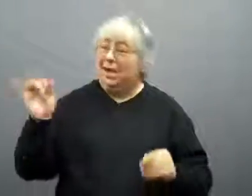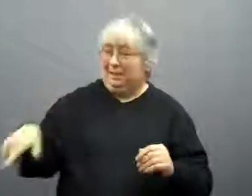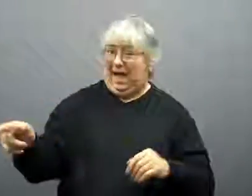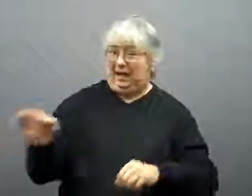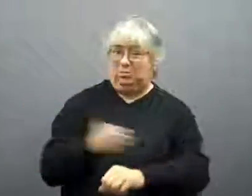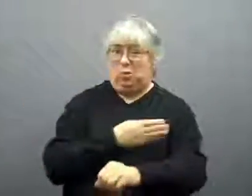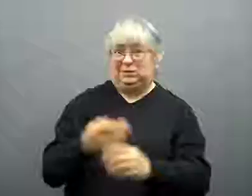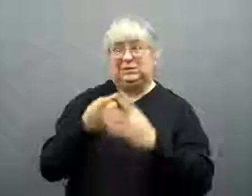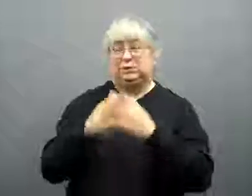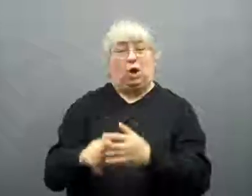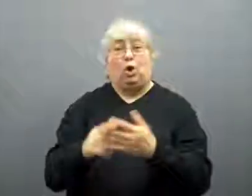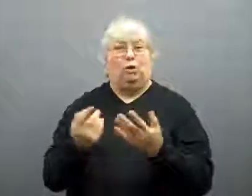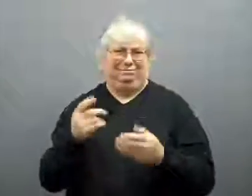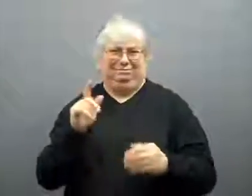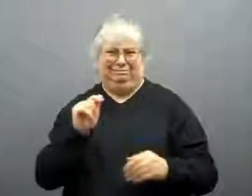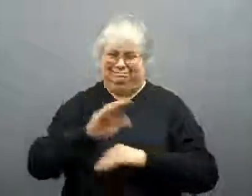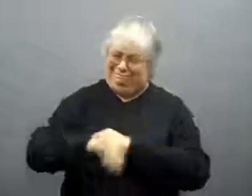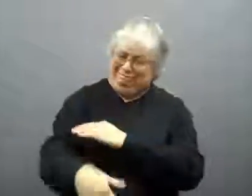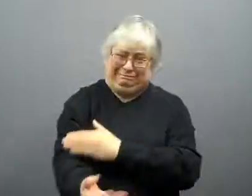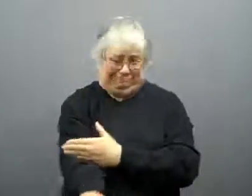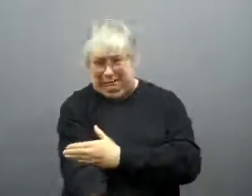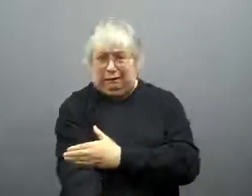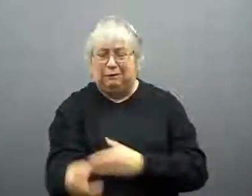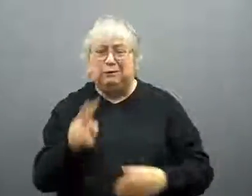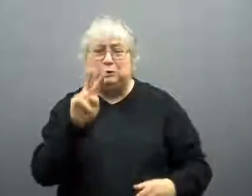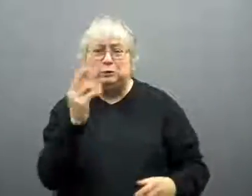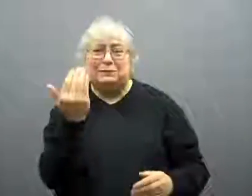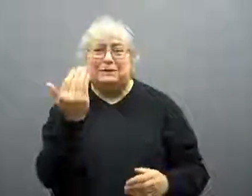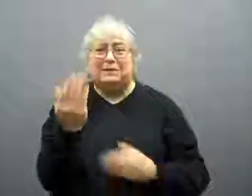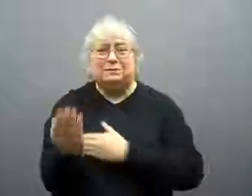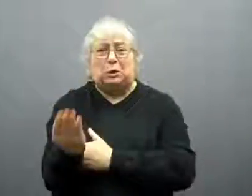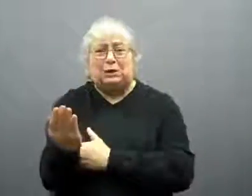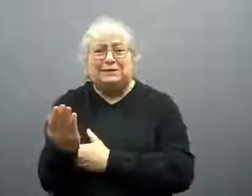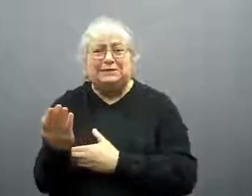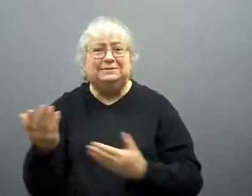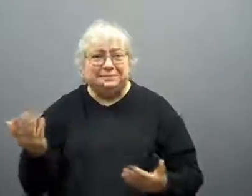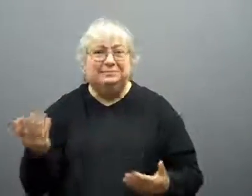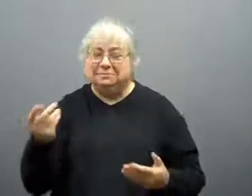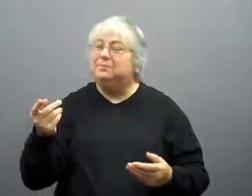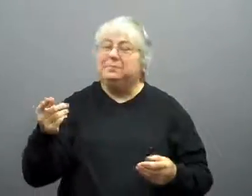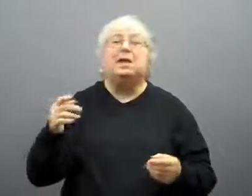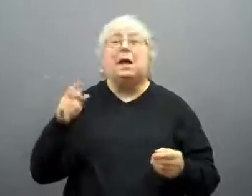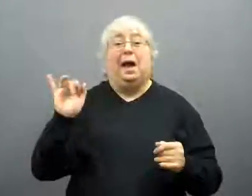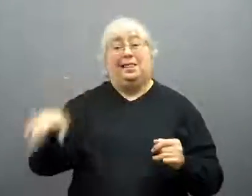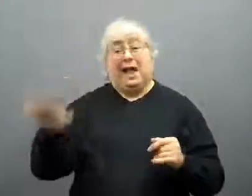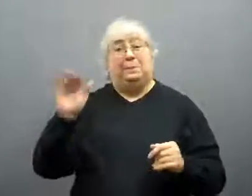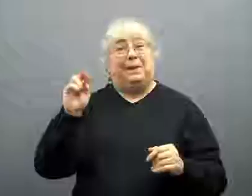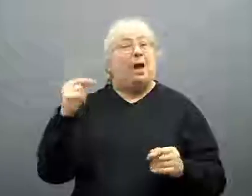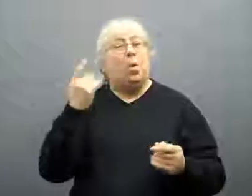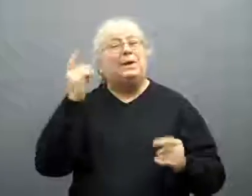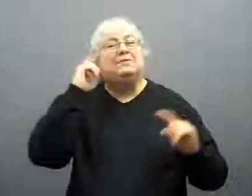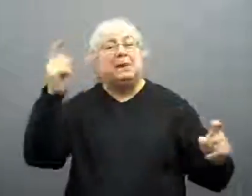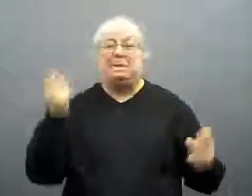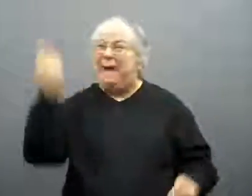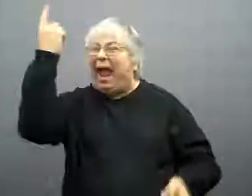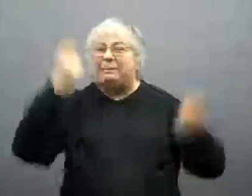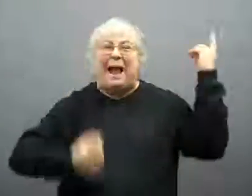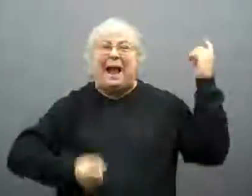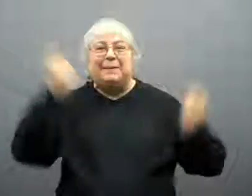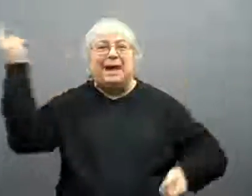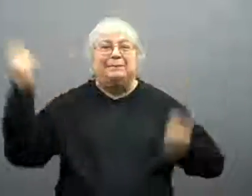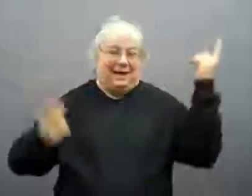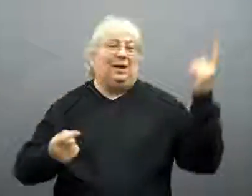The band started playing at 2:15 am.